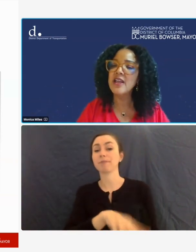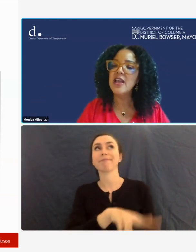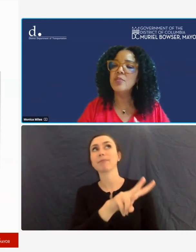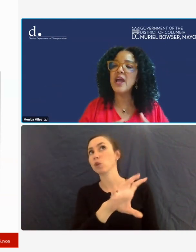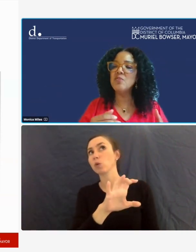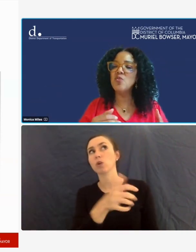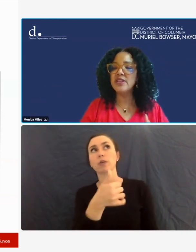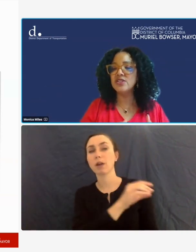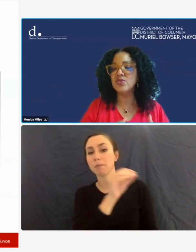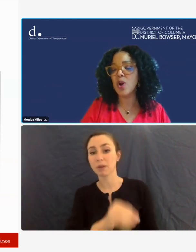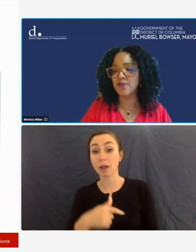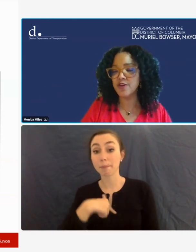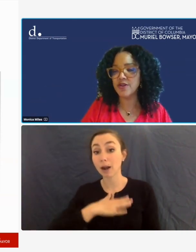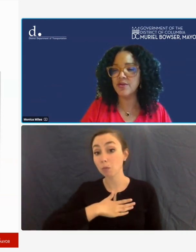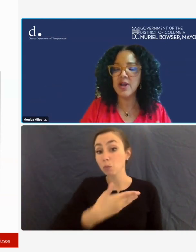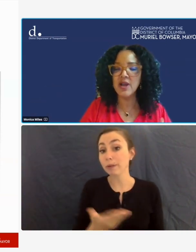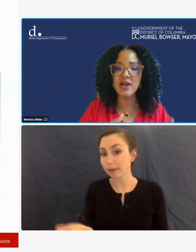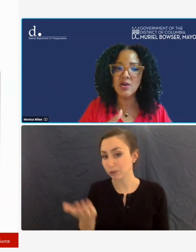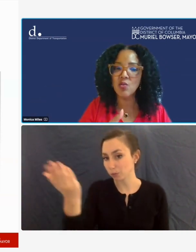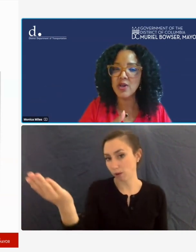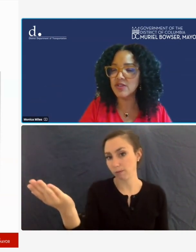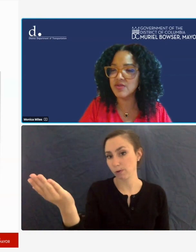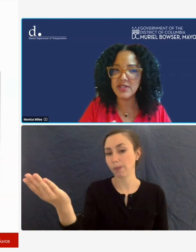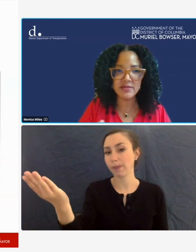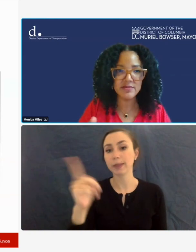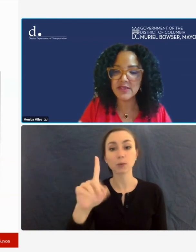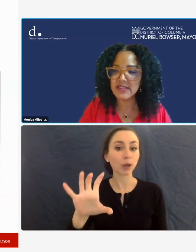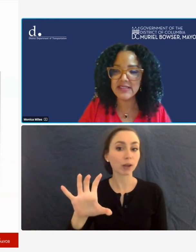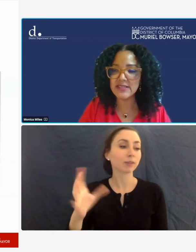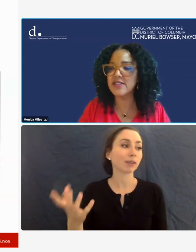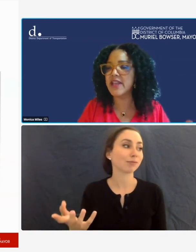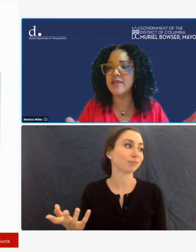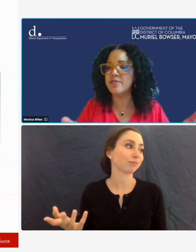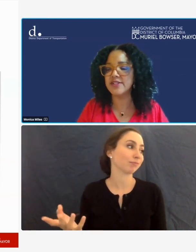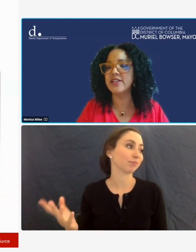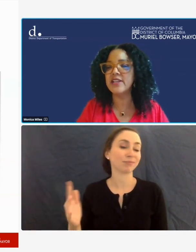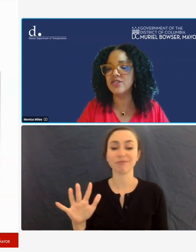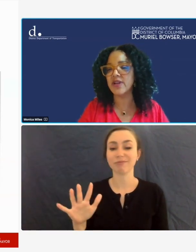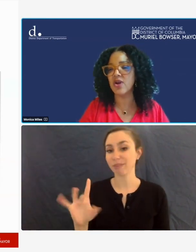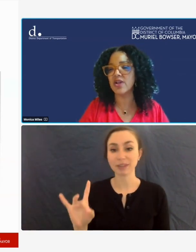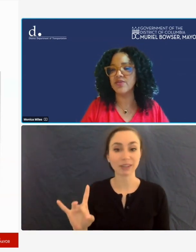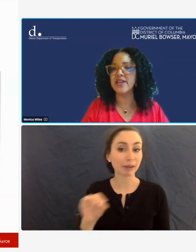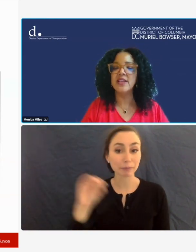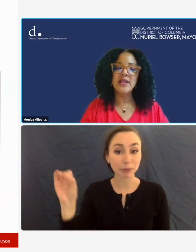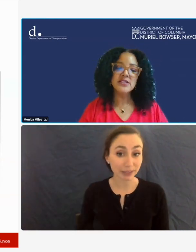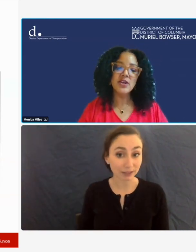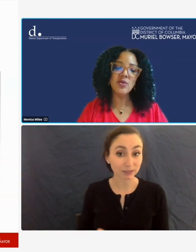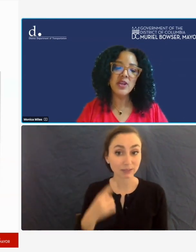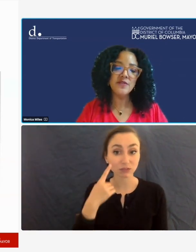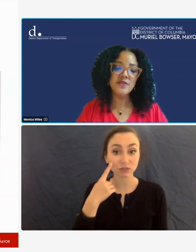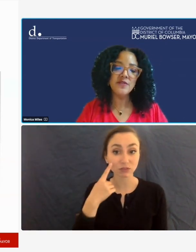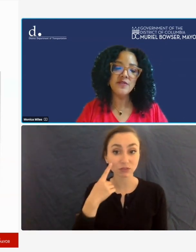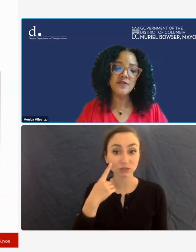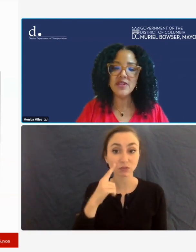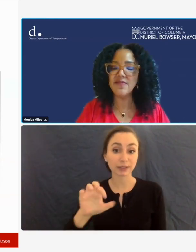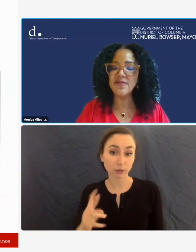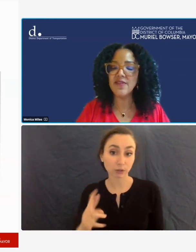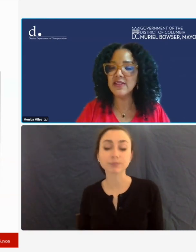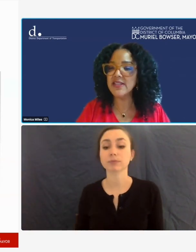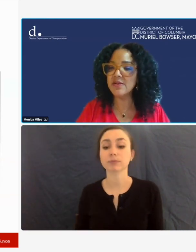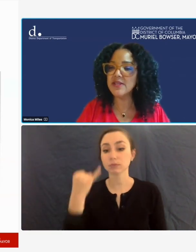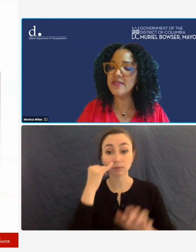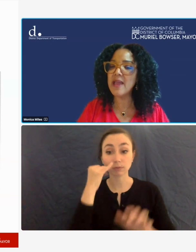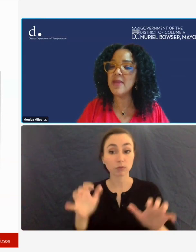but i'm willing to offer you uh 168 indirect cost rate so if you do that voluntarily that may make